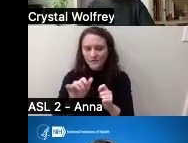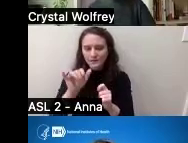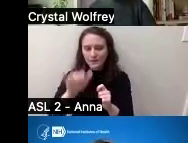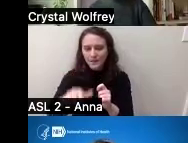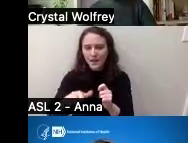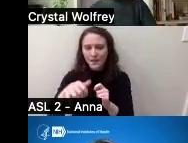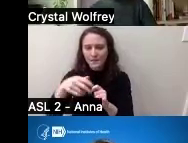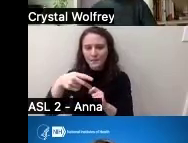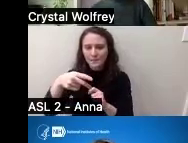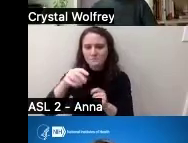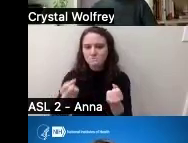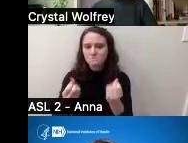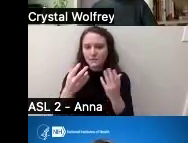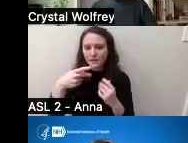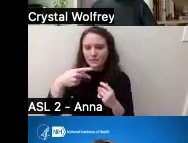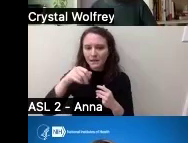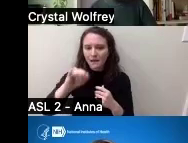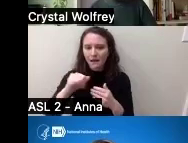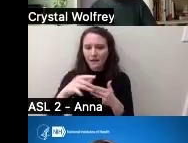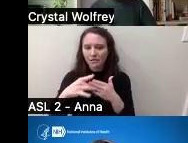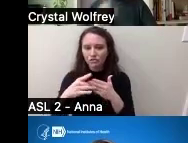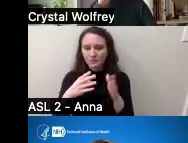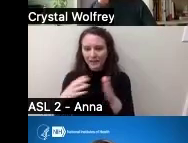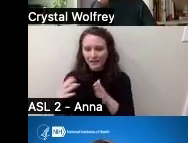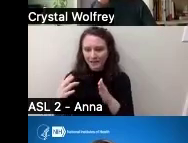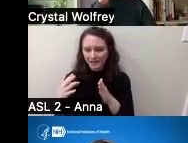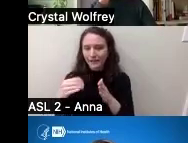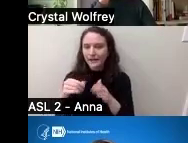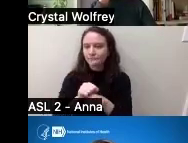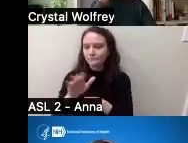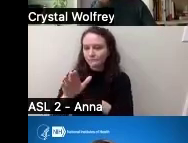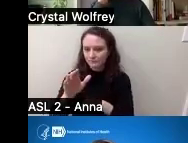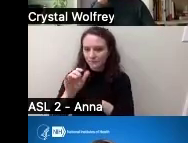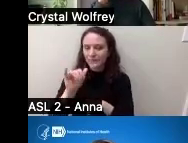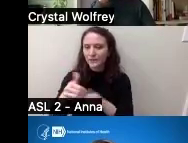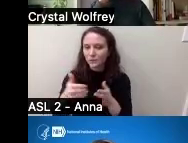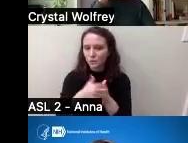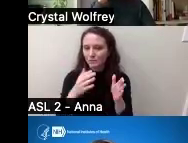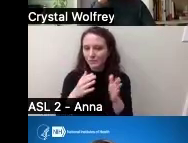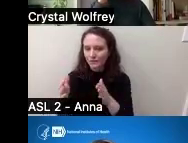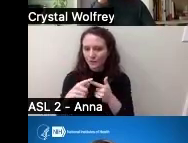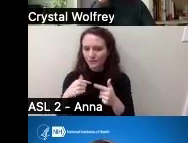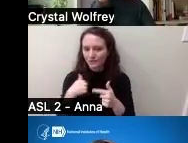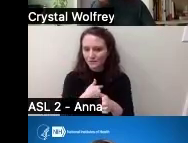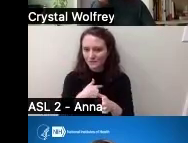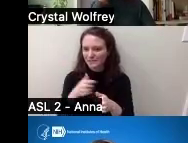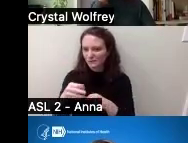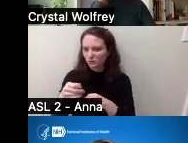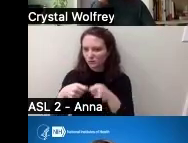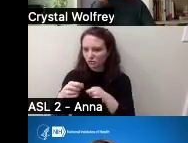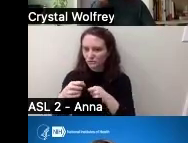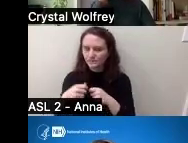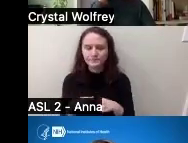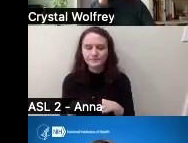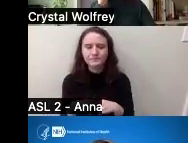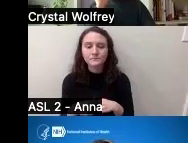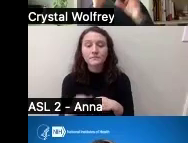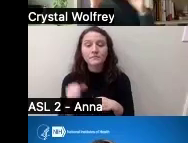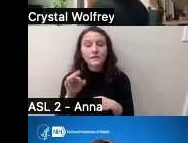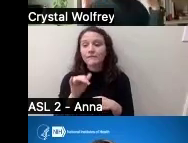that revised new leadership plan to us. If you're just dropping the PI and the other investigators